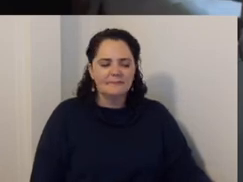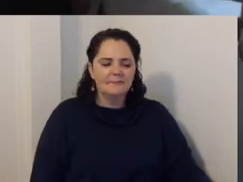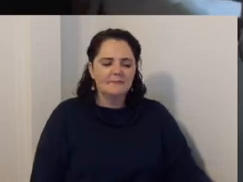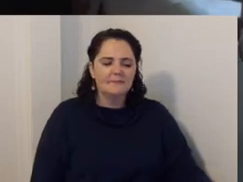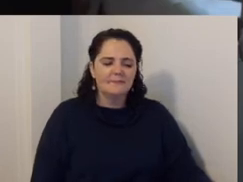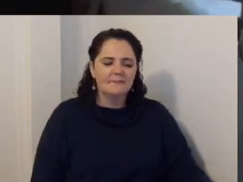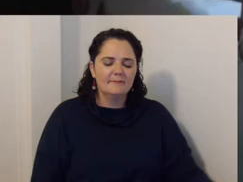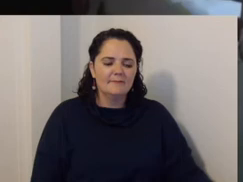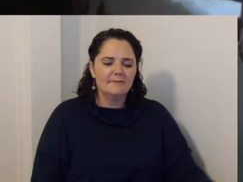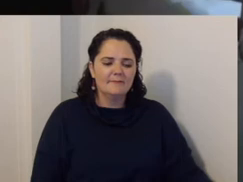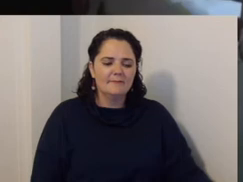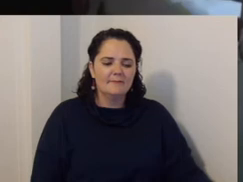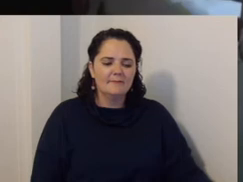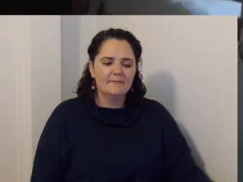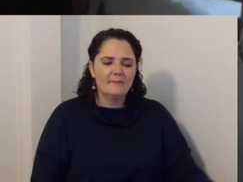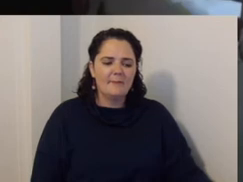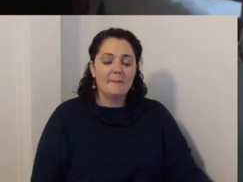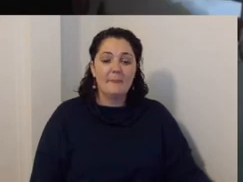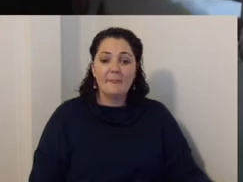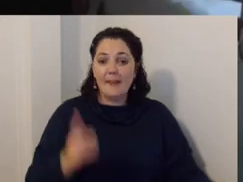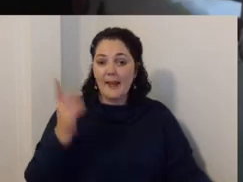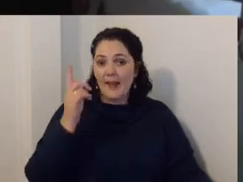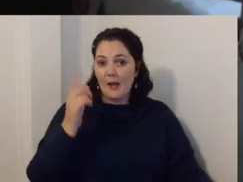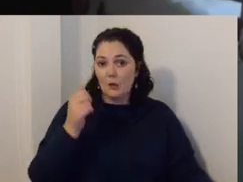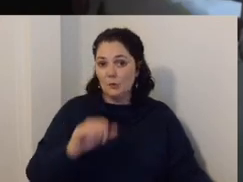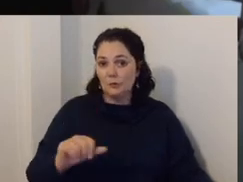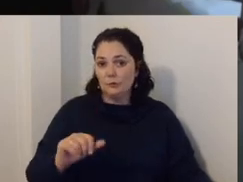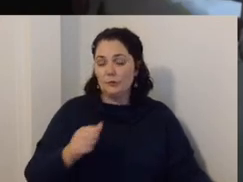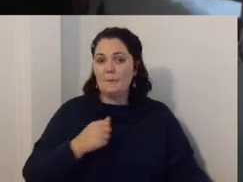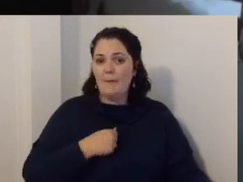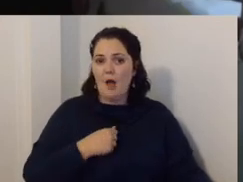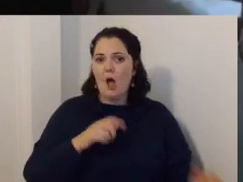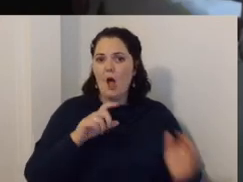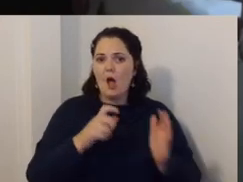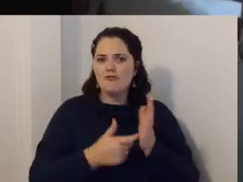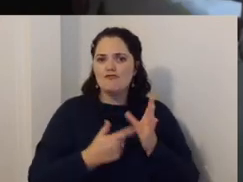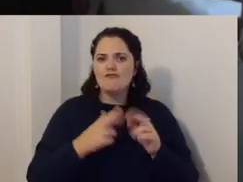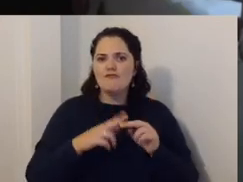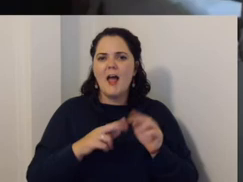and now I'm taking I'm actually taking my craft knife and I'm actually cutting my plastic eraser